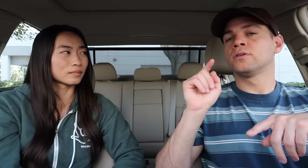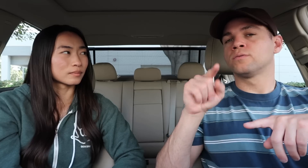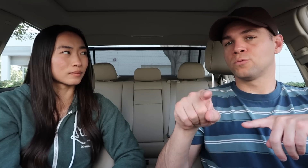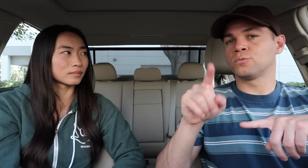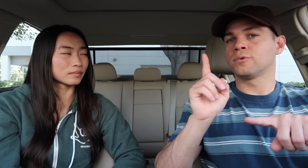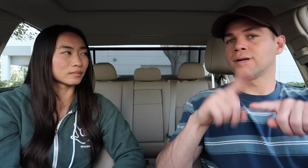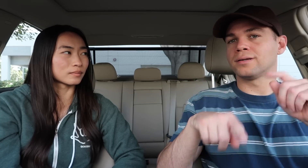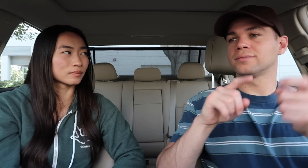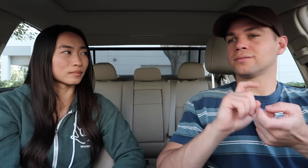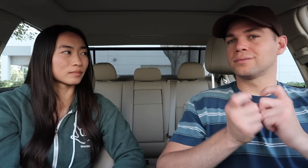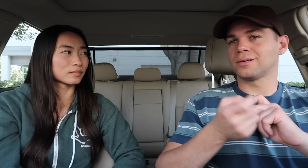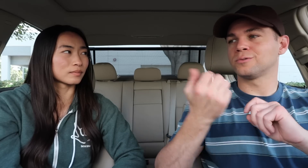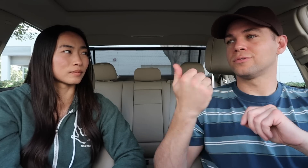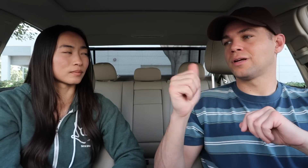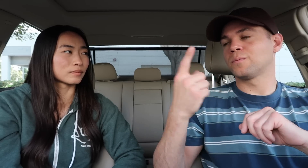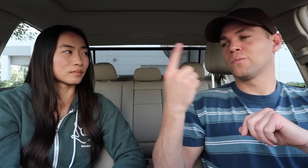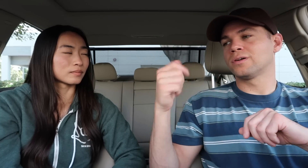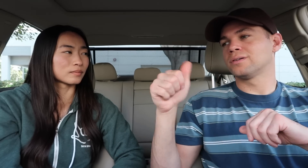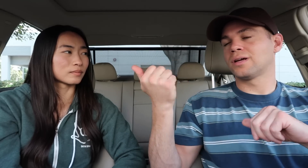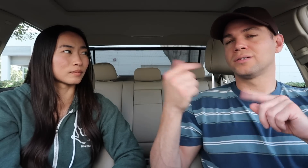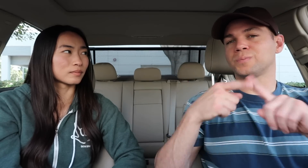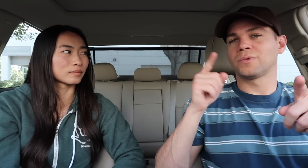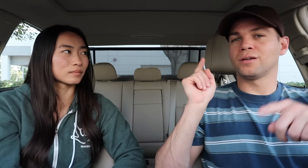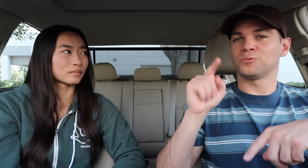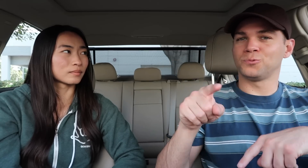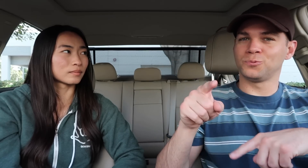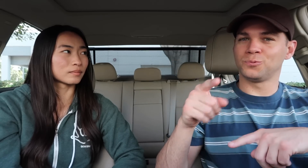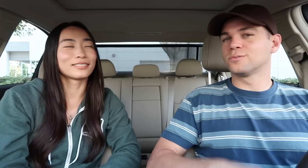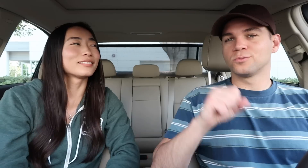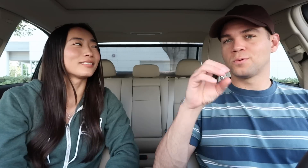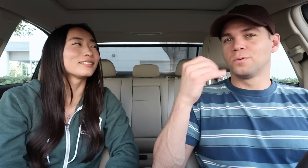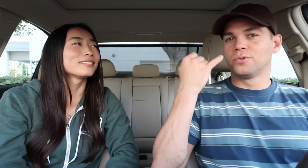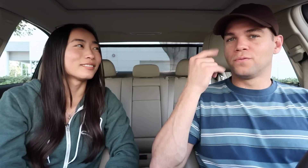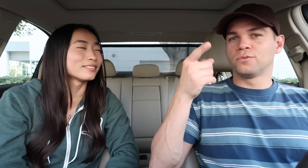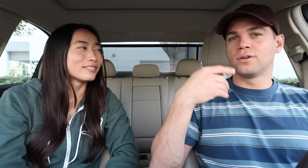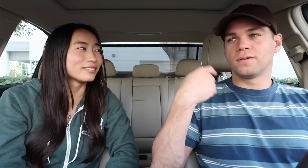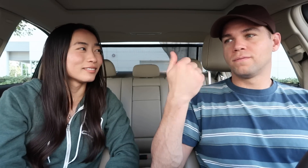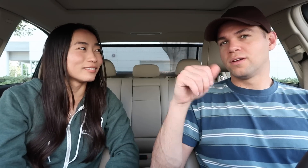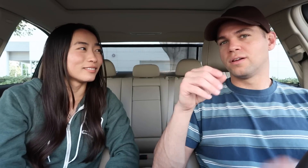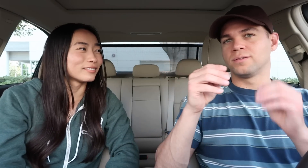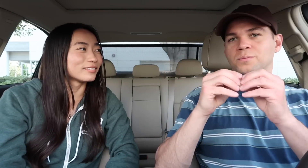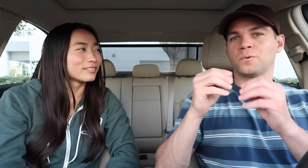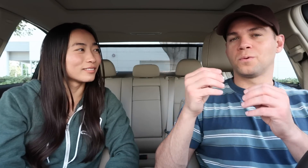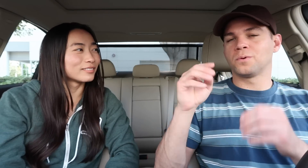you can't change anyone else but you. so if you have any more